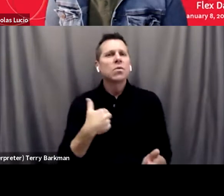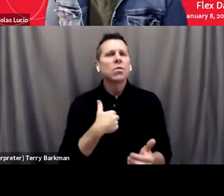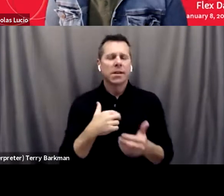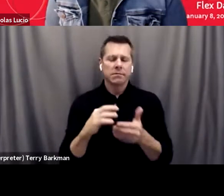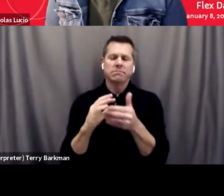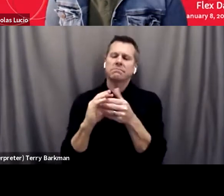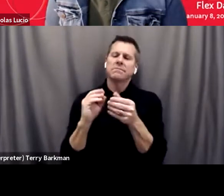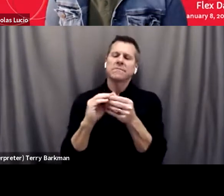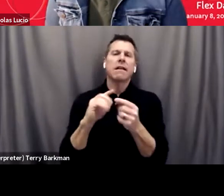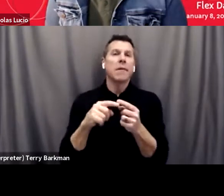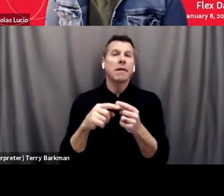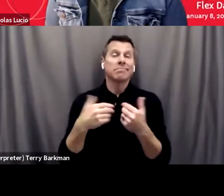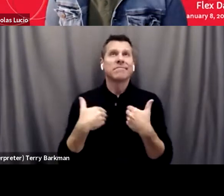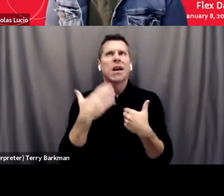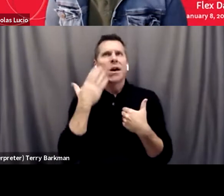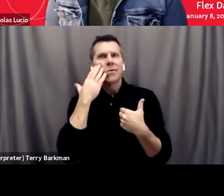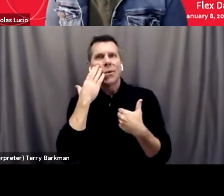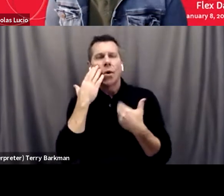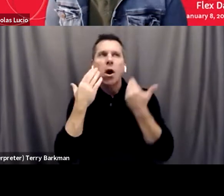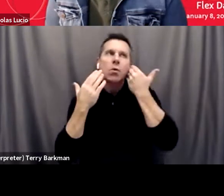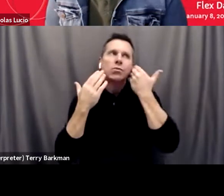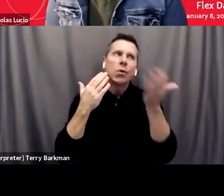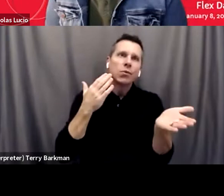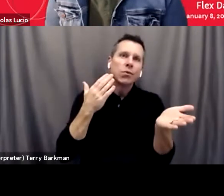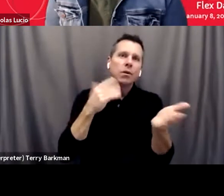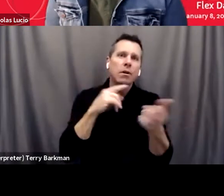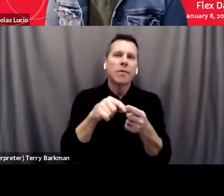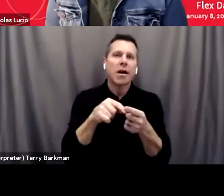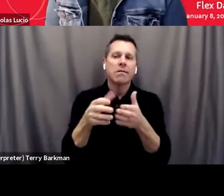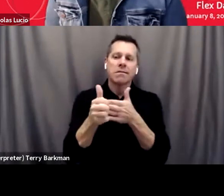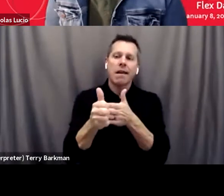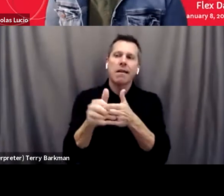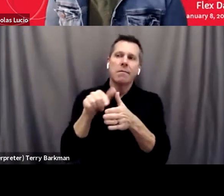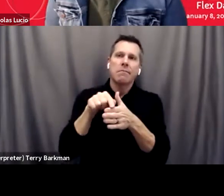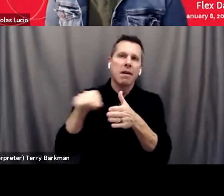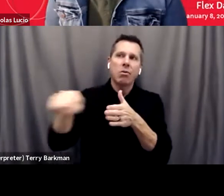little bit about what we know and don't know about Guided Pathways just to get this conversation started.